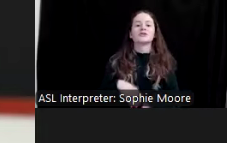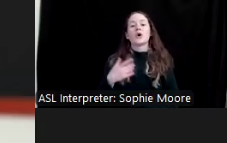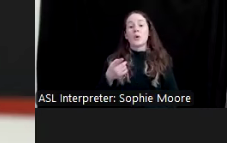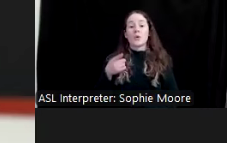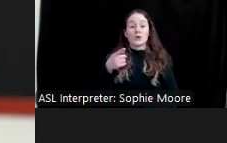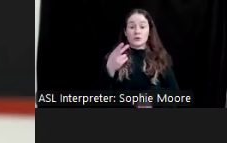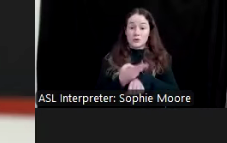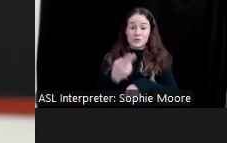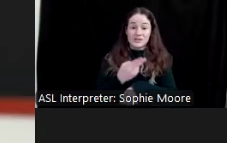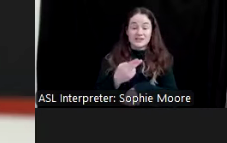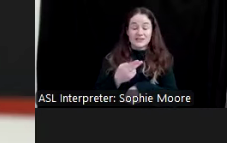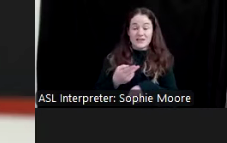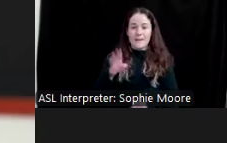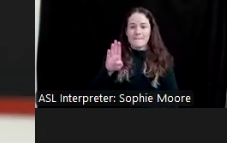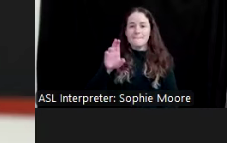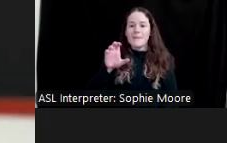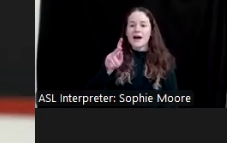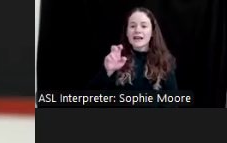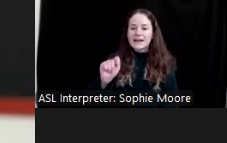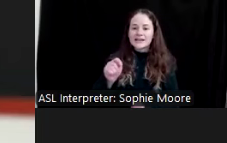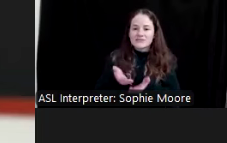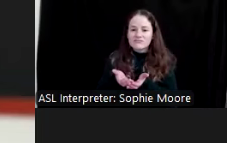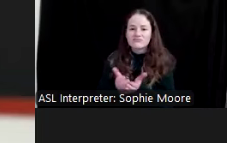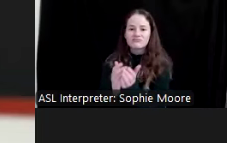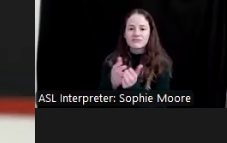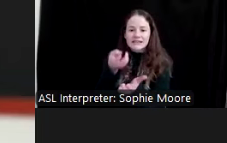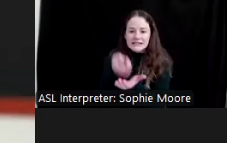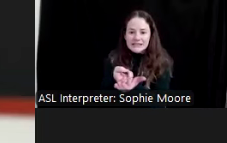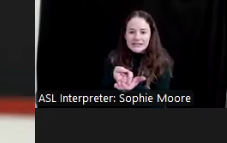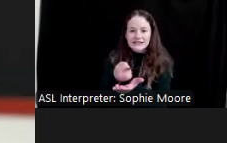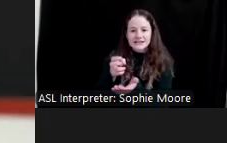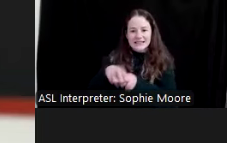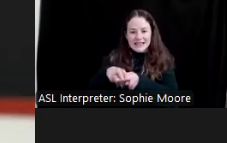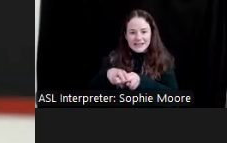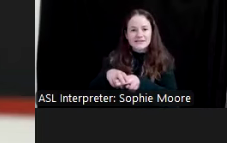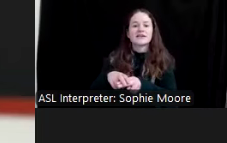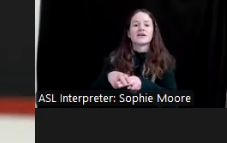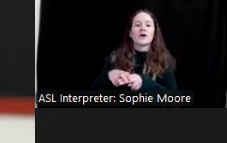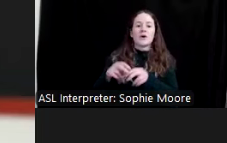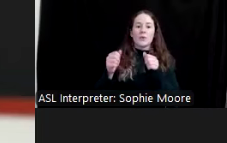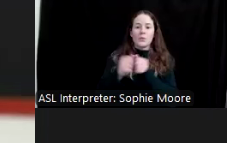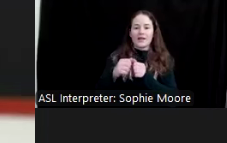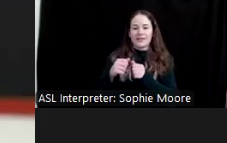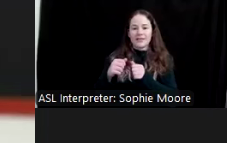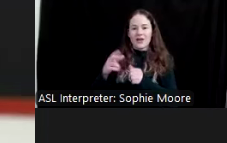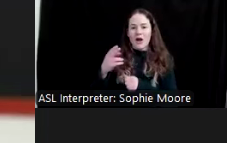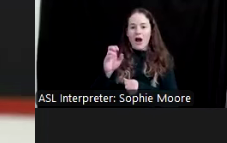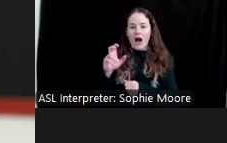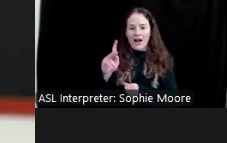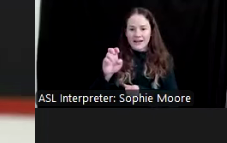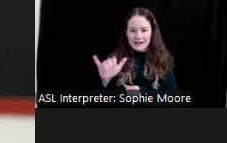two sawed off hockey sticks that have a claw on the bottom. So, you propel yourself and then you hit the puck.